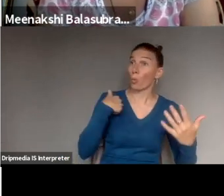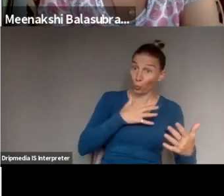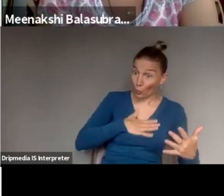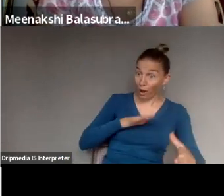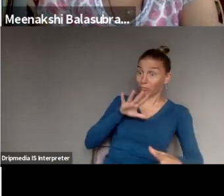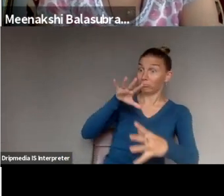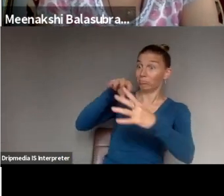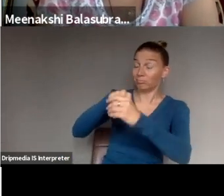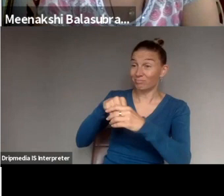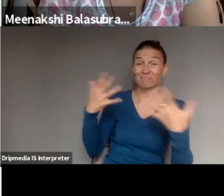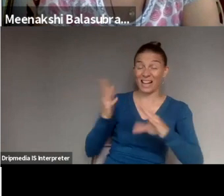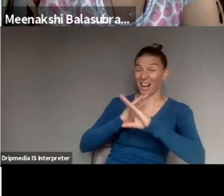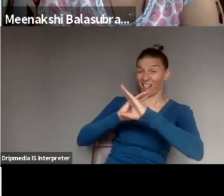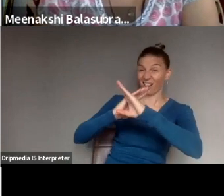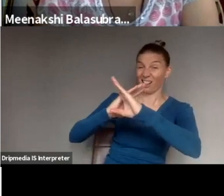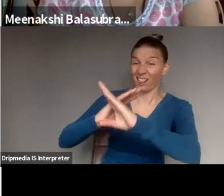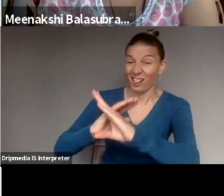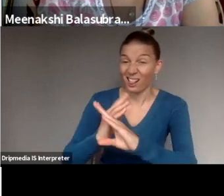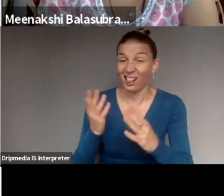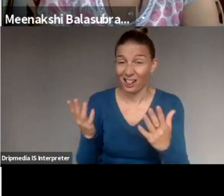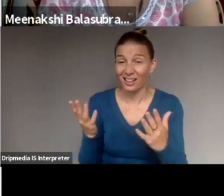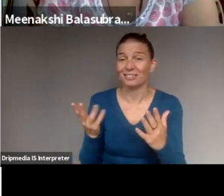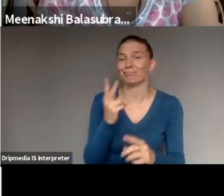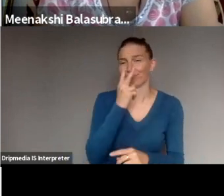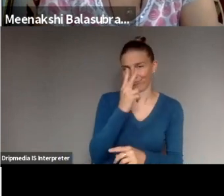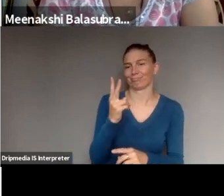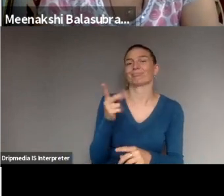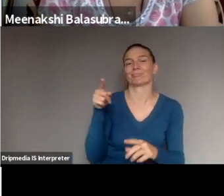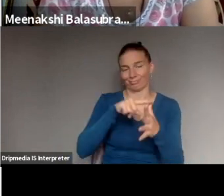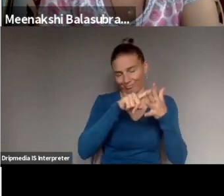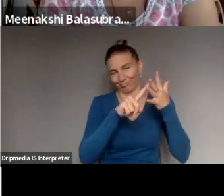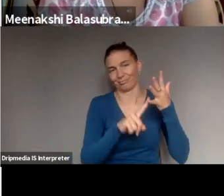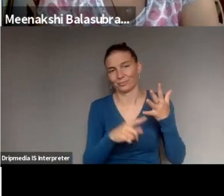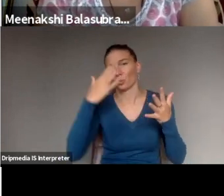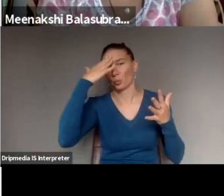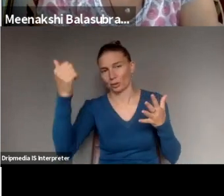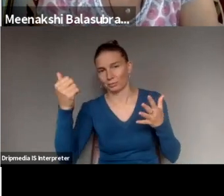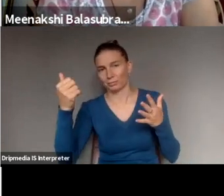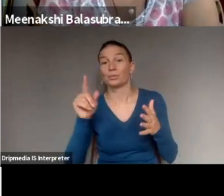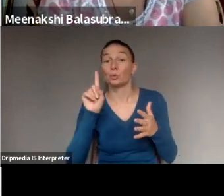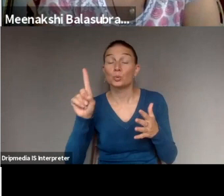ensure accessible information and communication and other forms of services, states that's to collect data